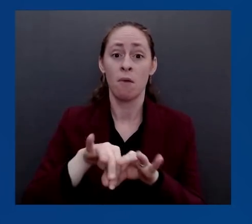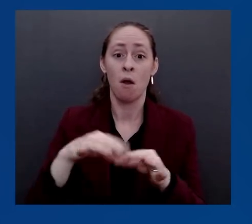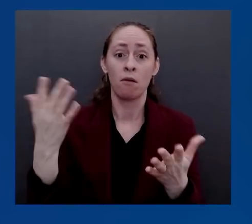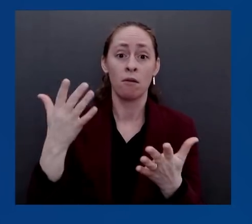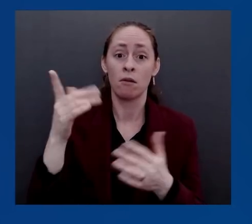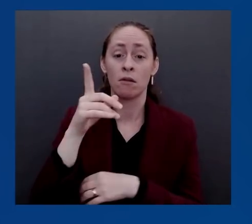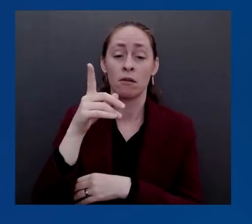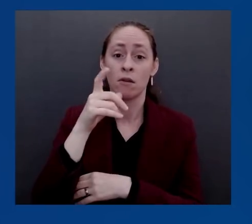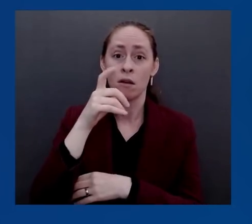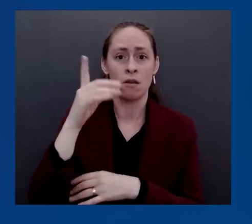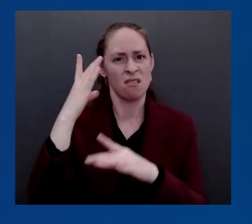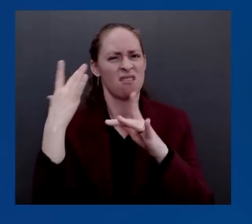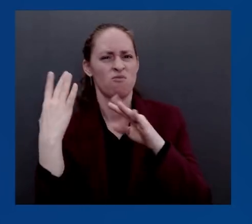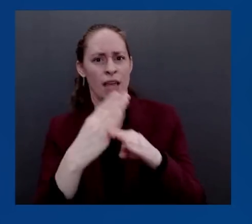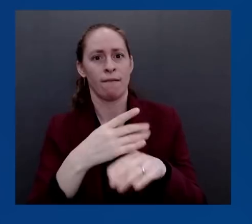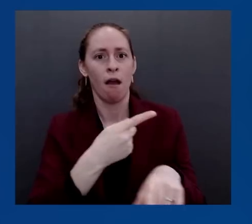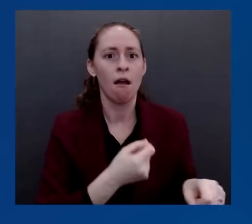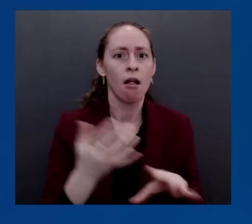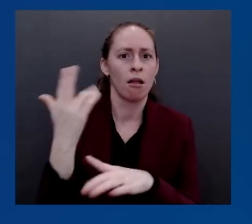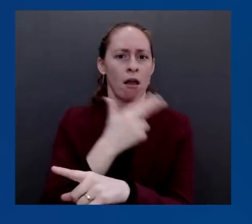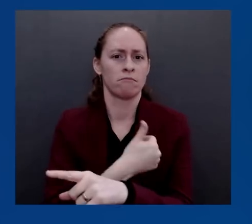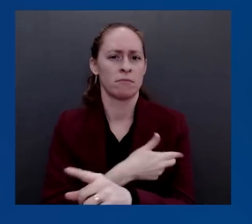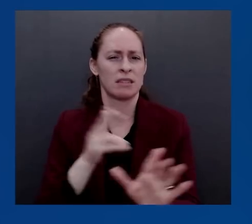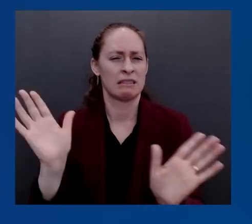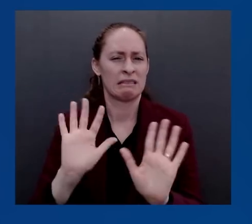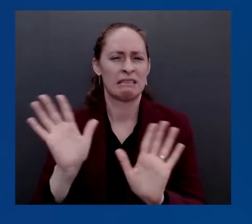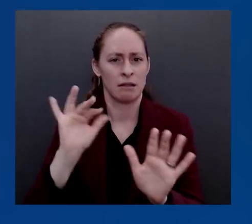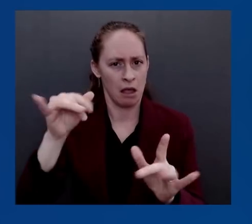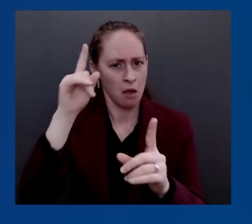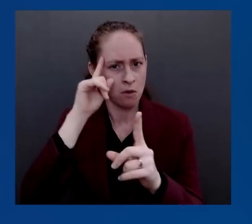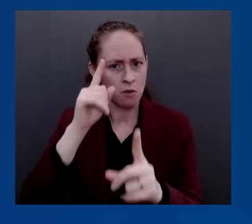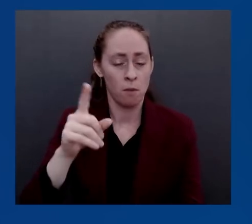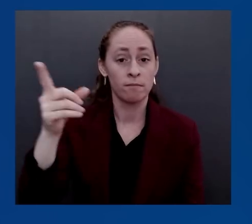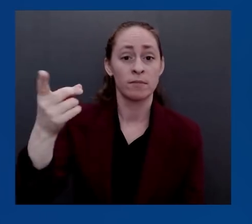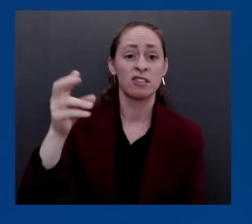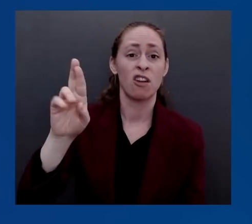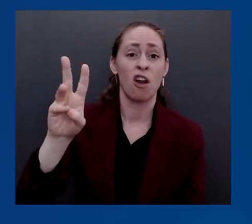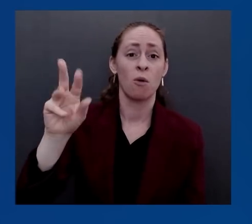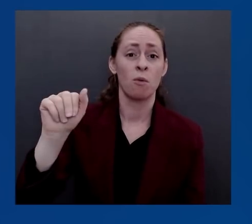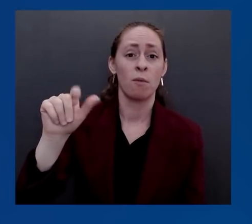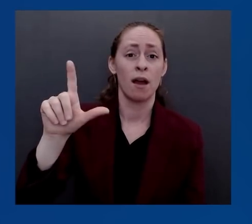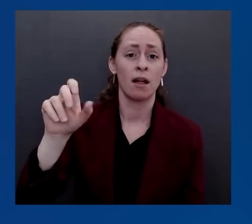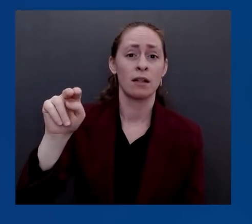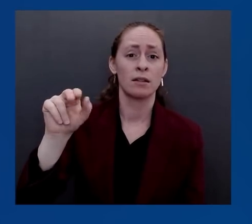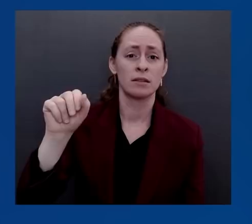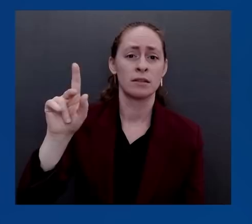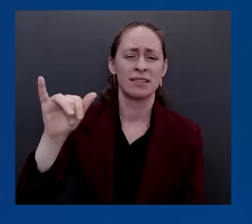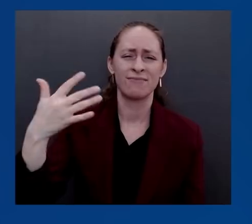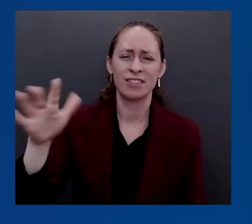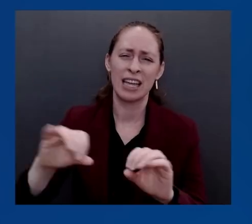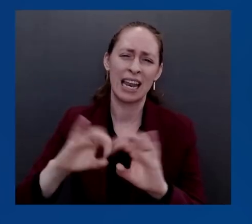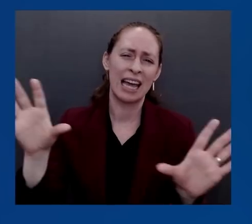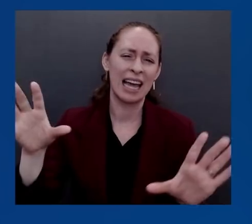that not only relate to the person with COVID-19 but the impact that it has on the rest of society